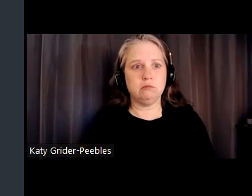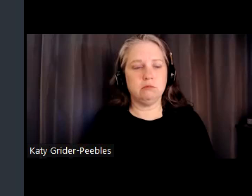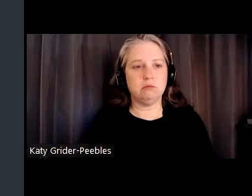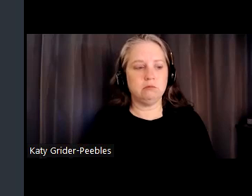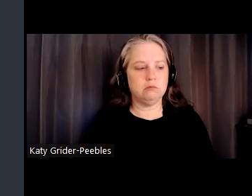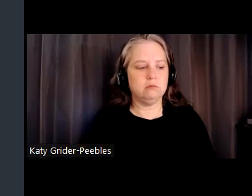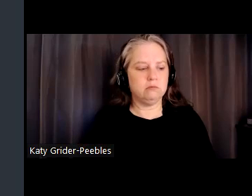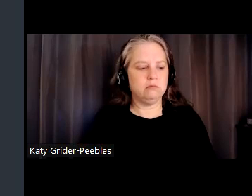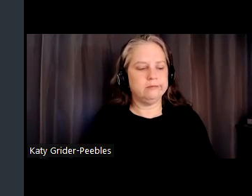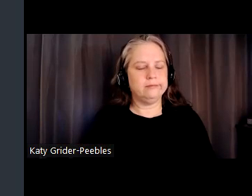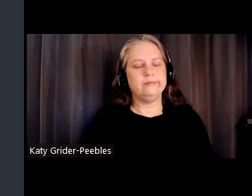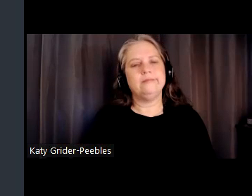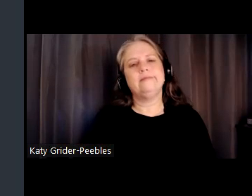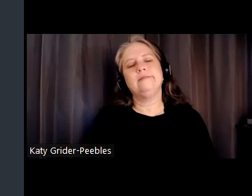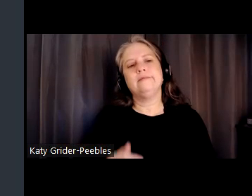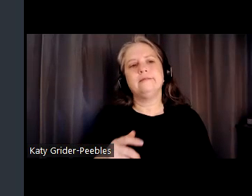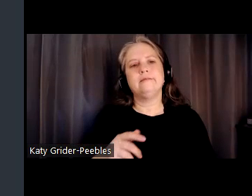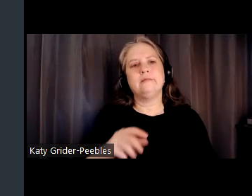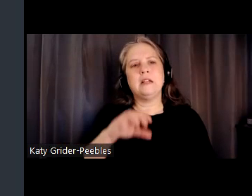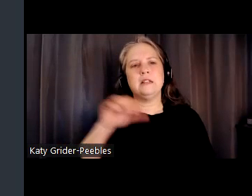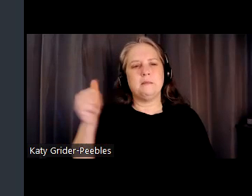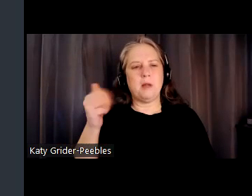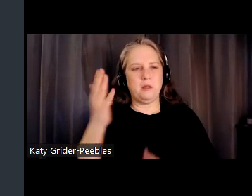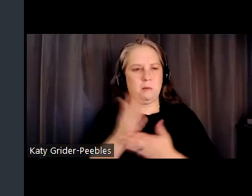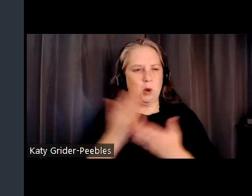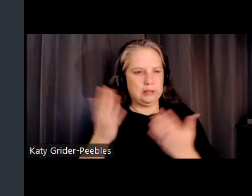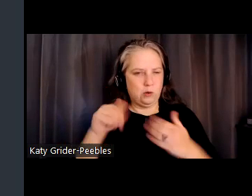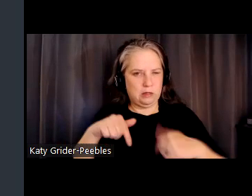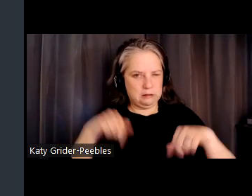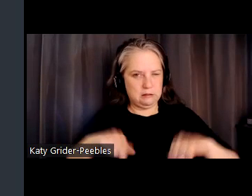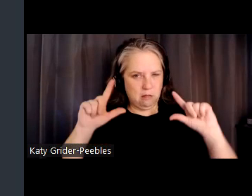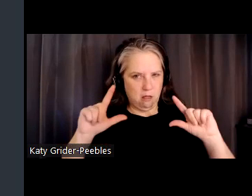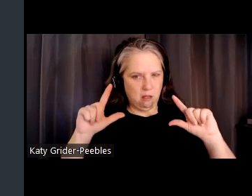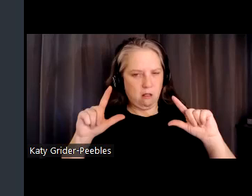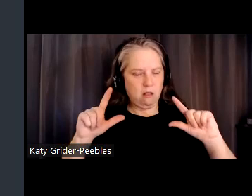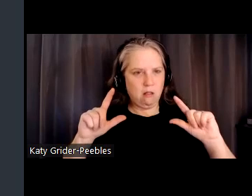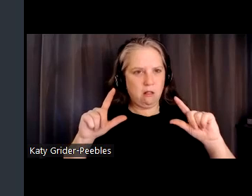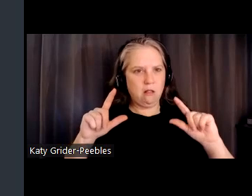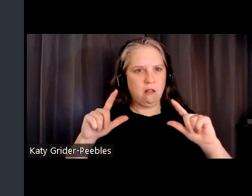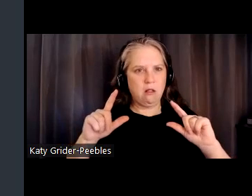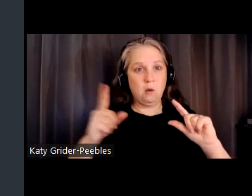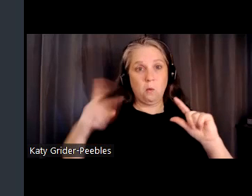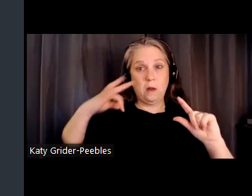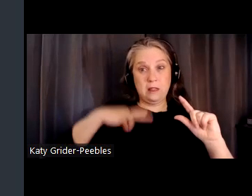Talk about other aspects here on this slide including the fact that one of the benefits is boosting creativity.